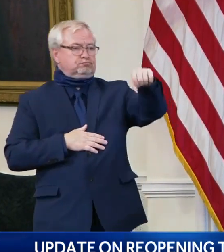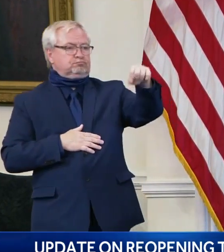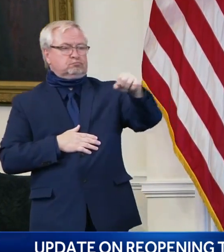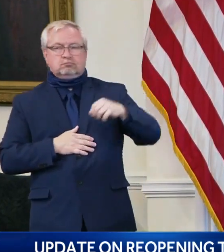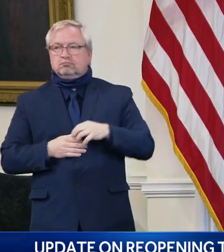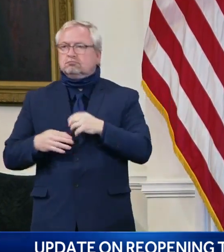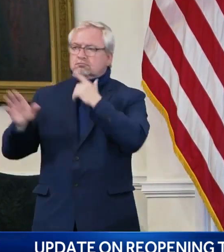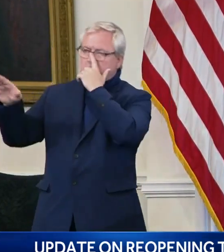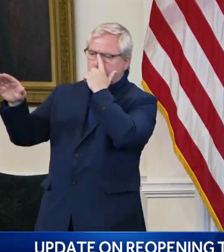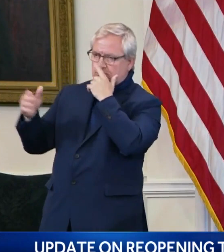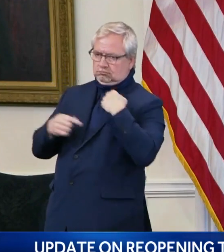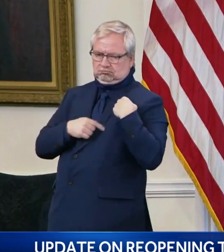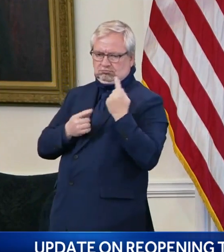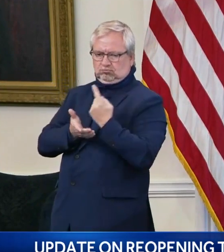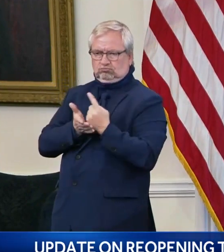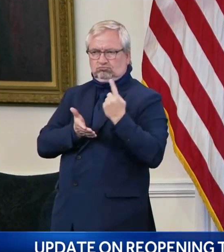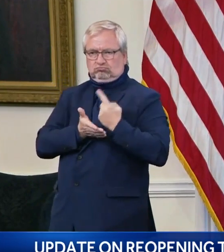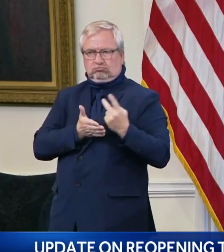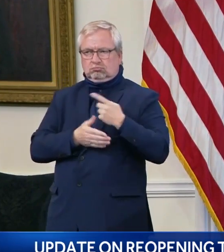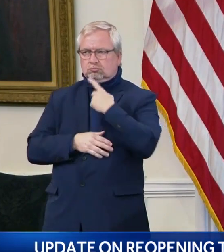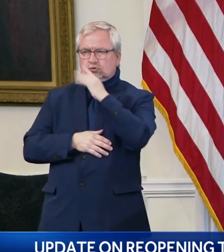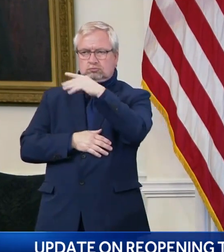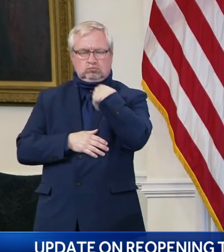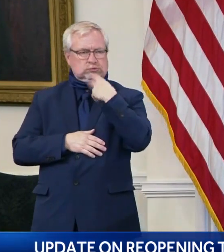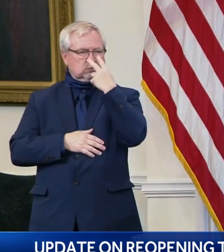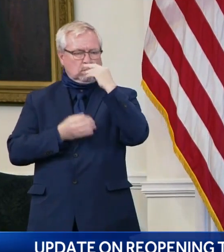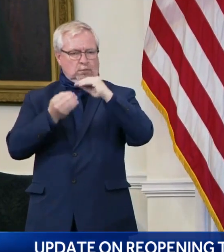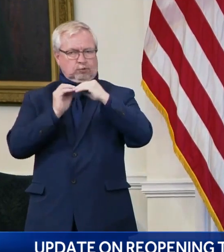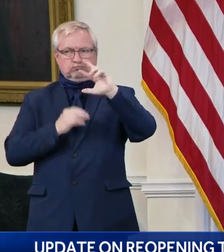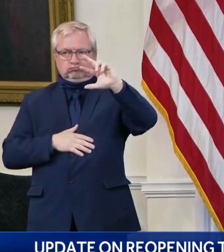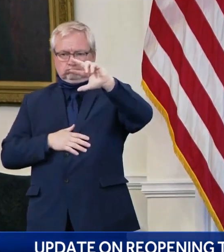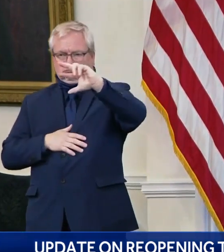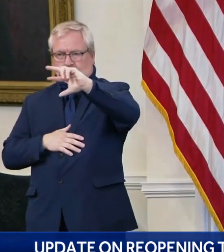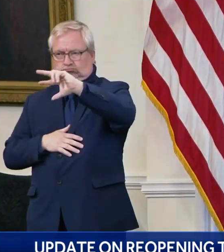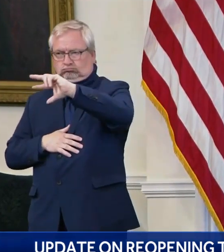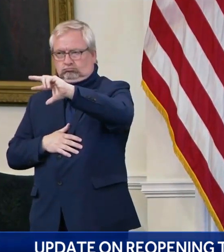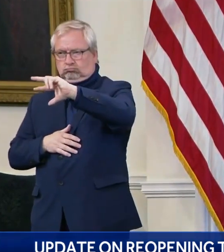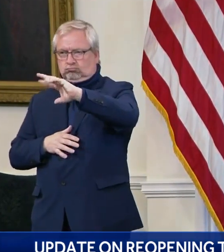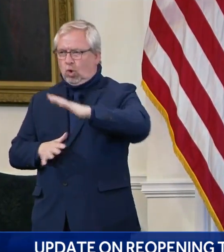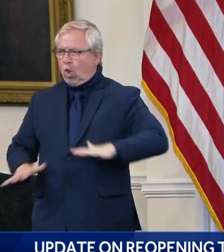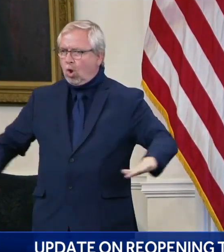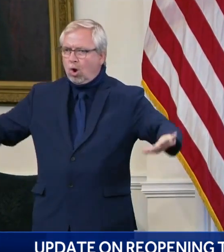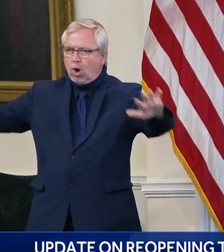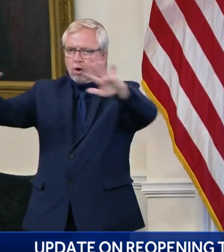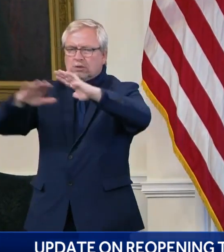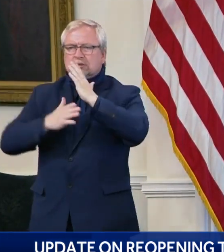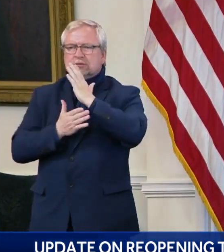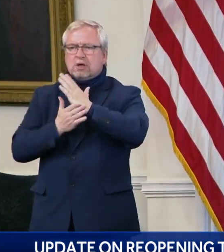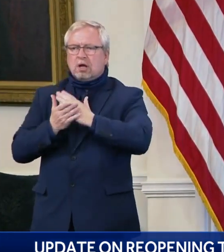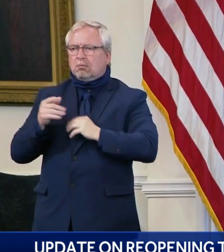YES.